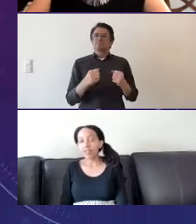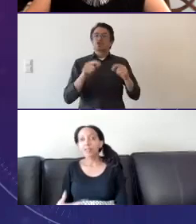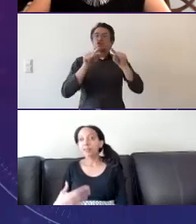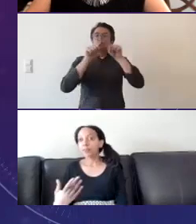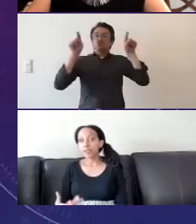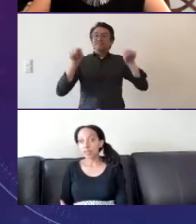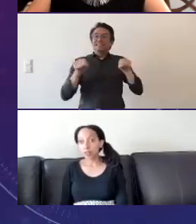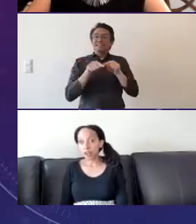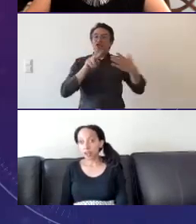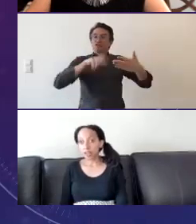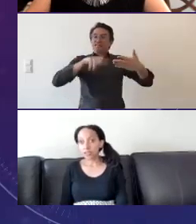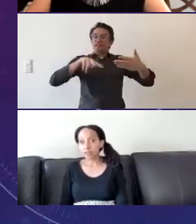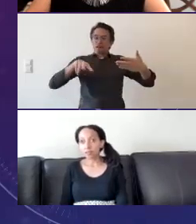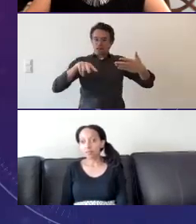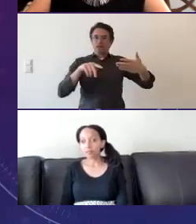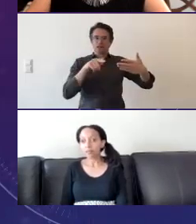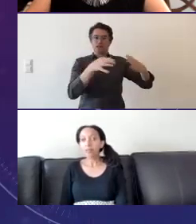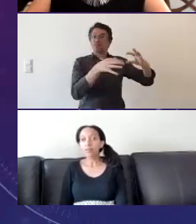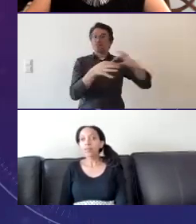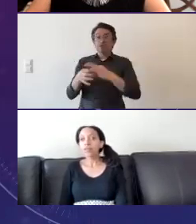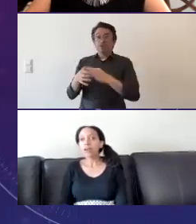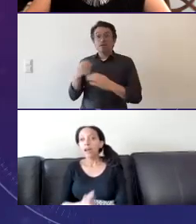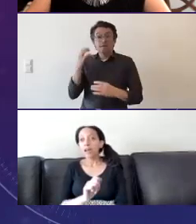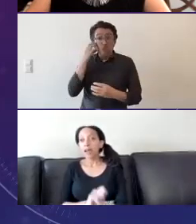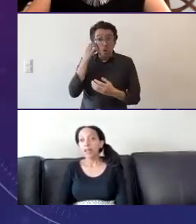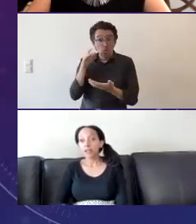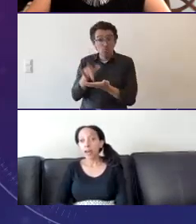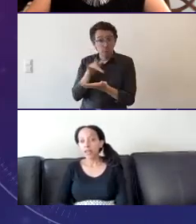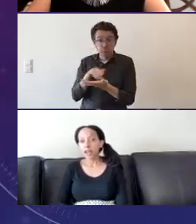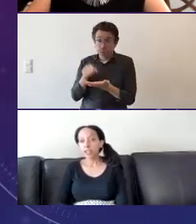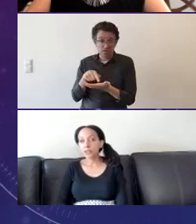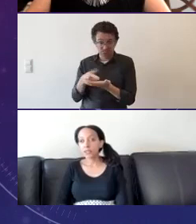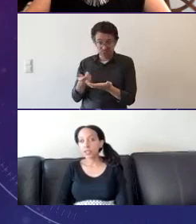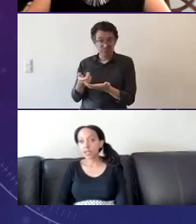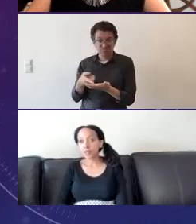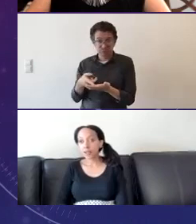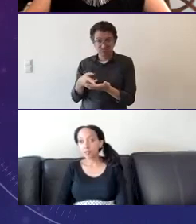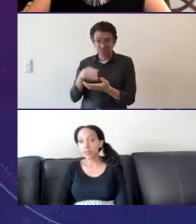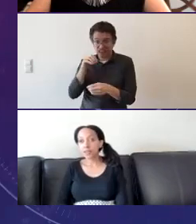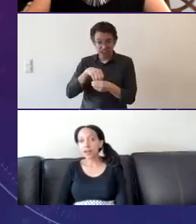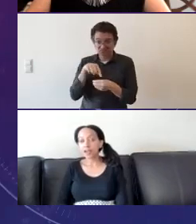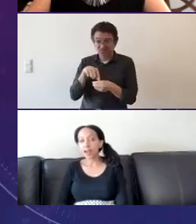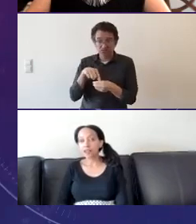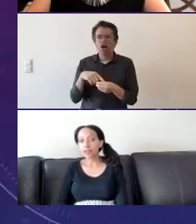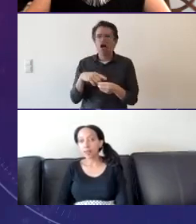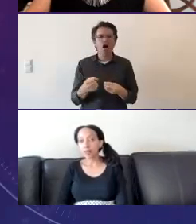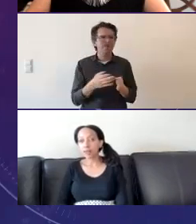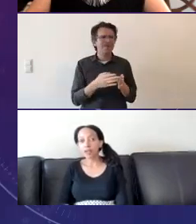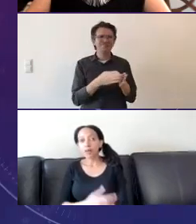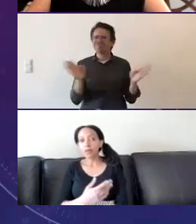window-eyes and their guidelines for tech developers on how to make websites